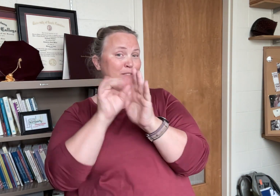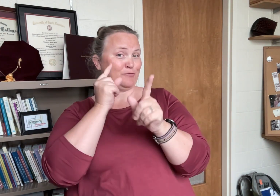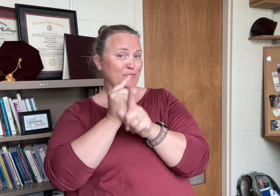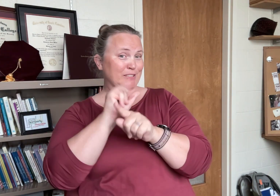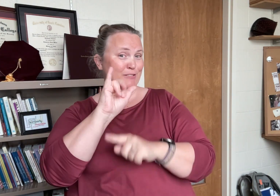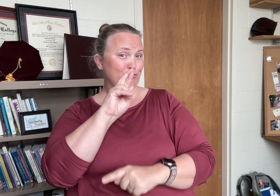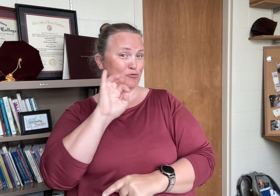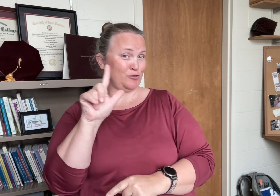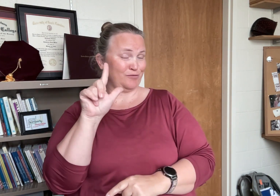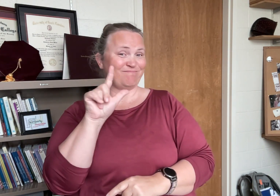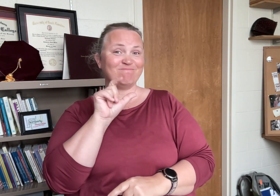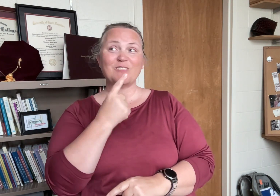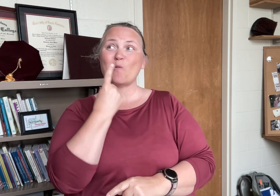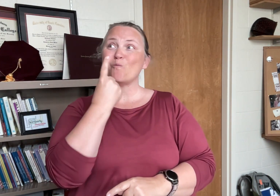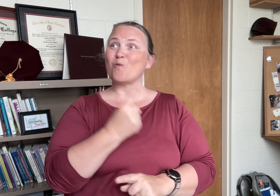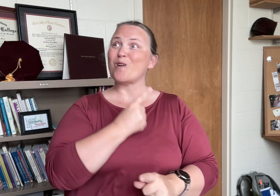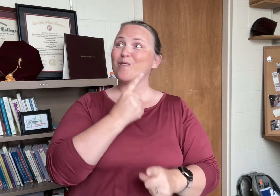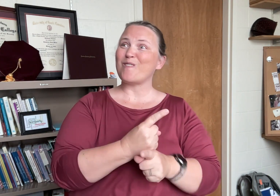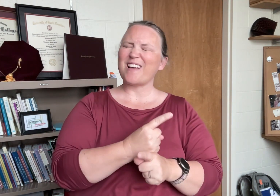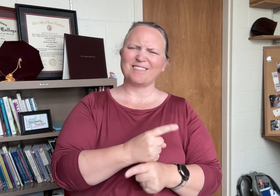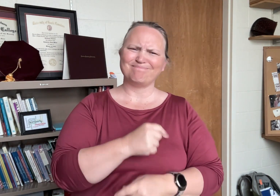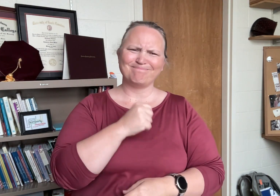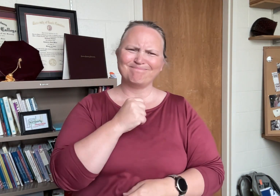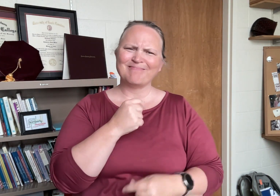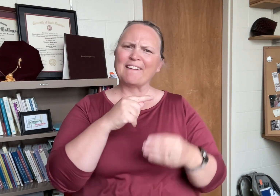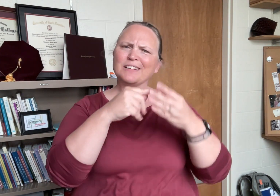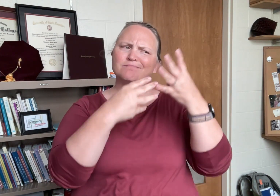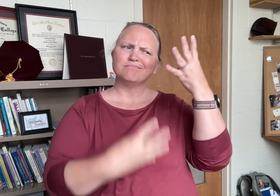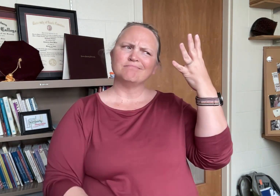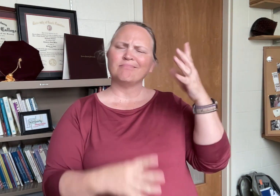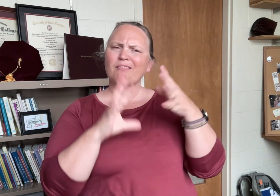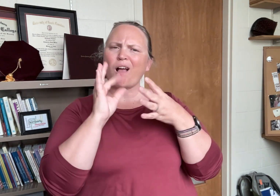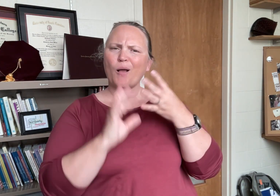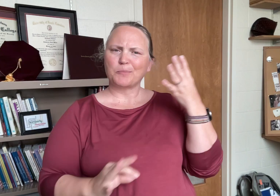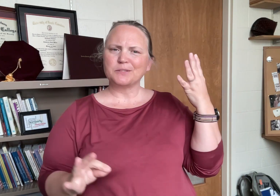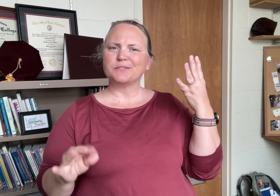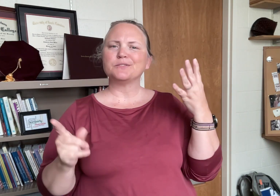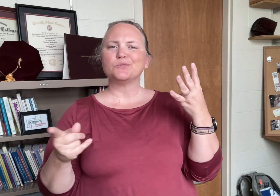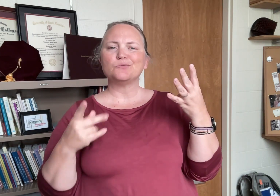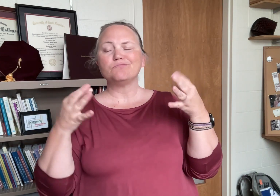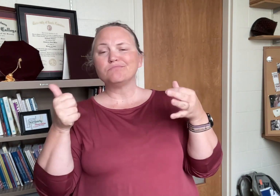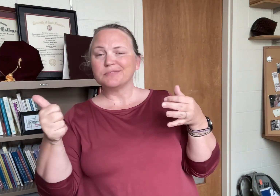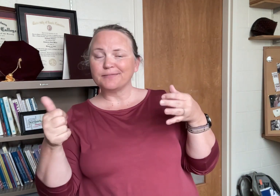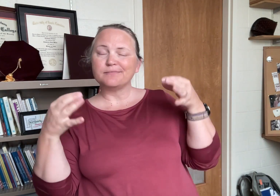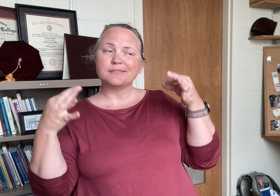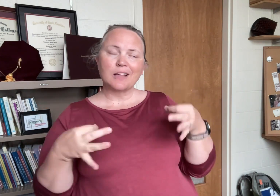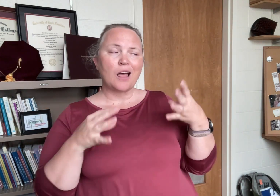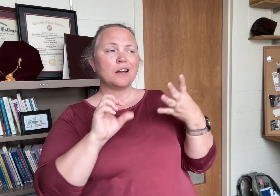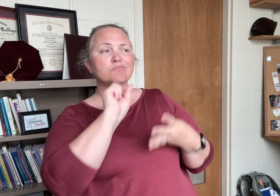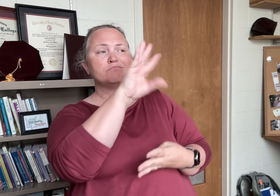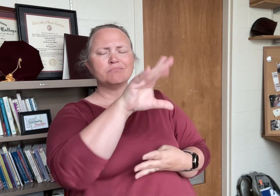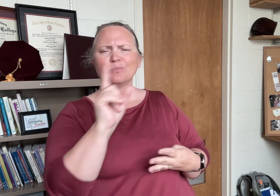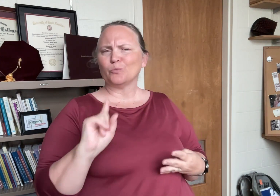There's never just one right journal option for your article, so it's up to you to decide where you're going to submit it first.